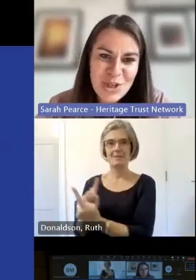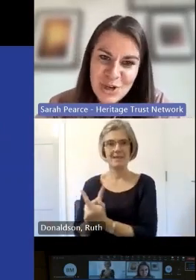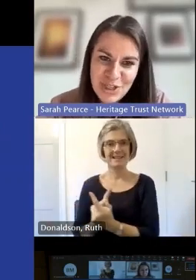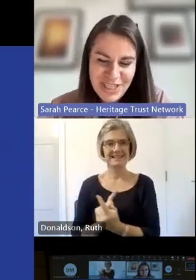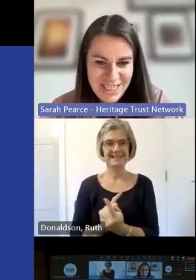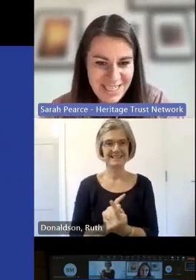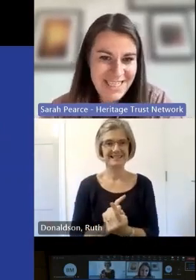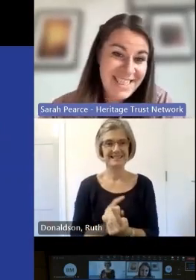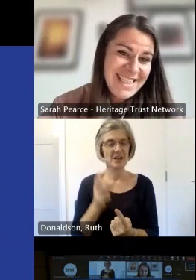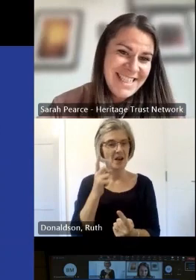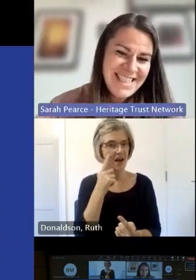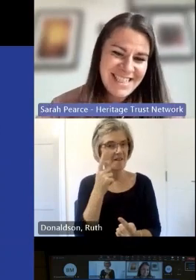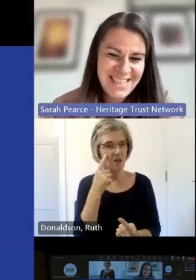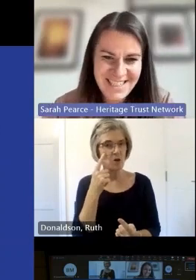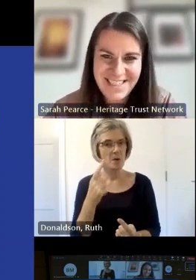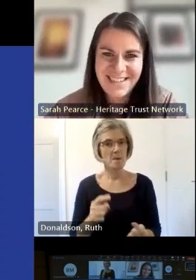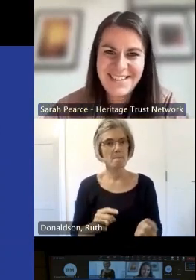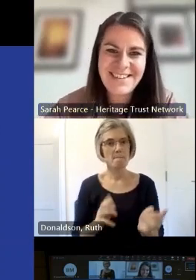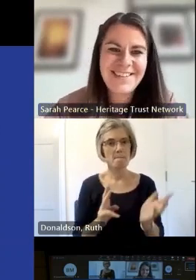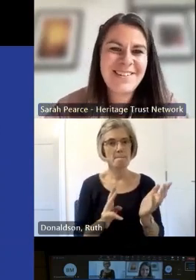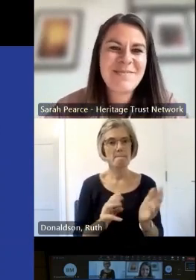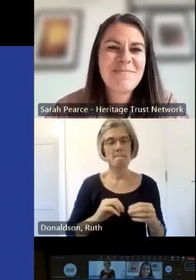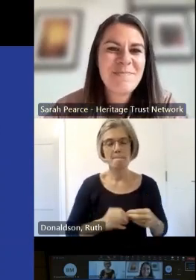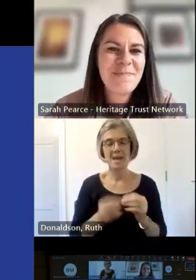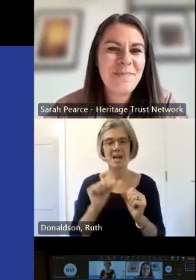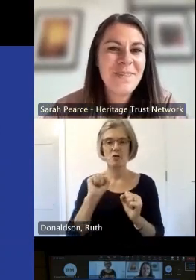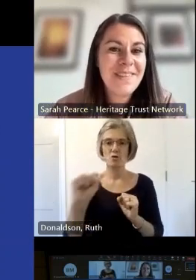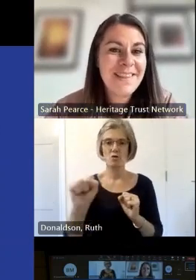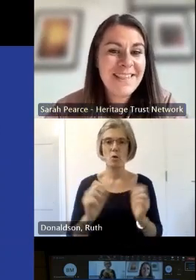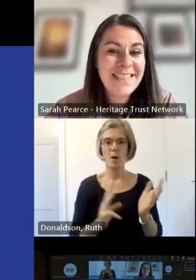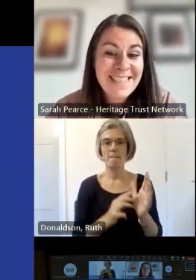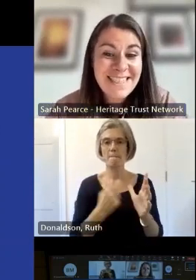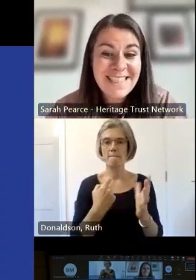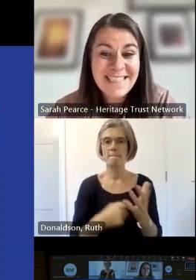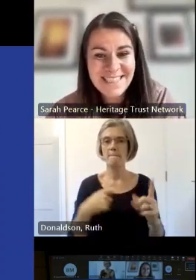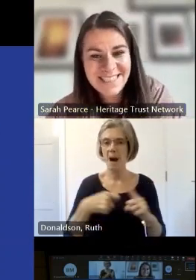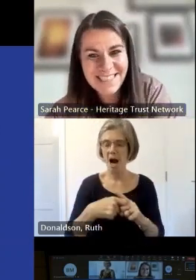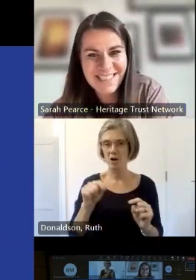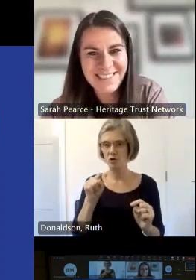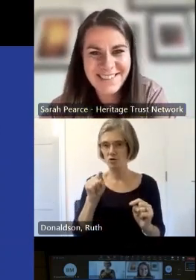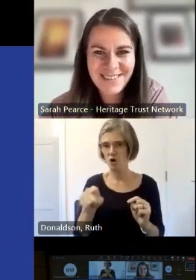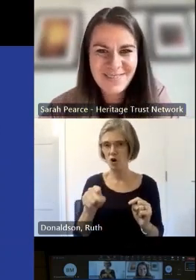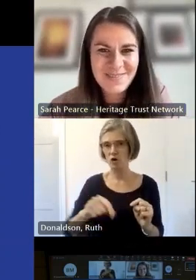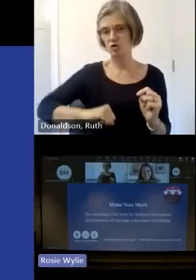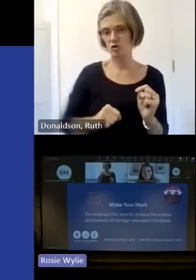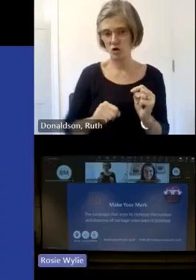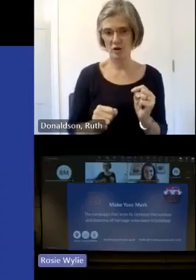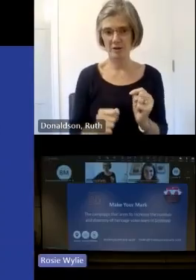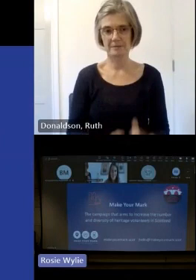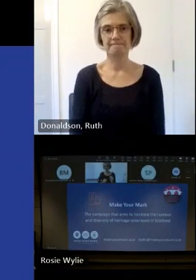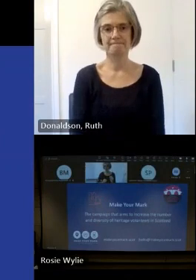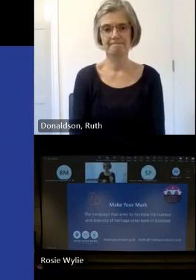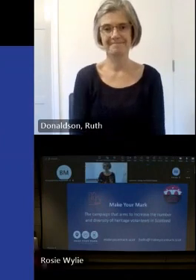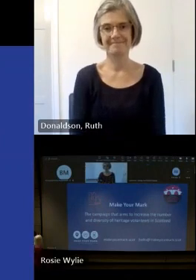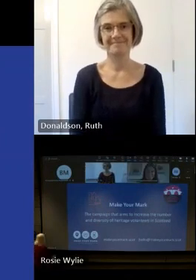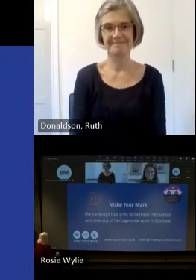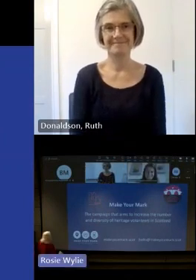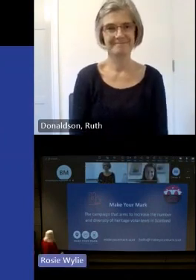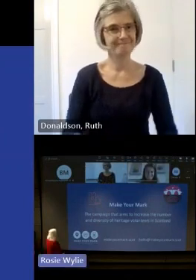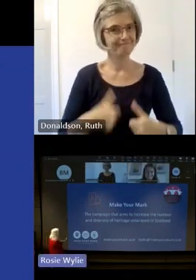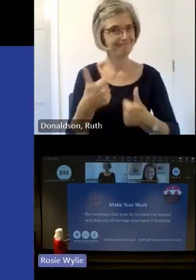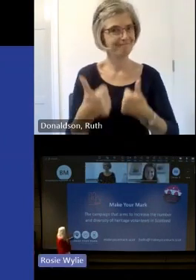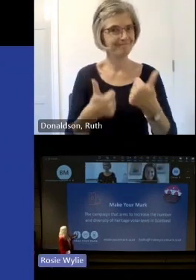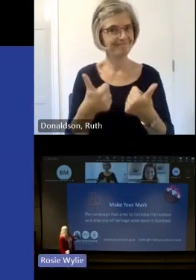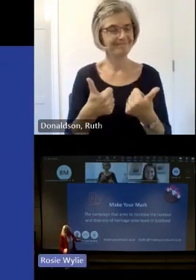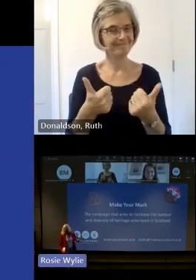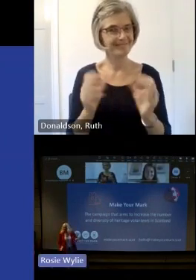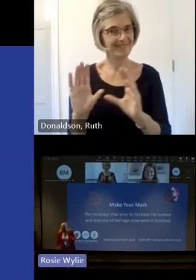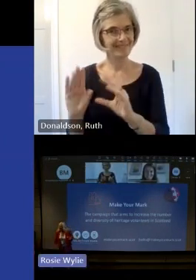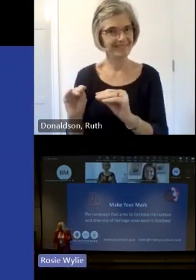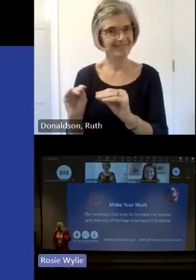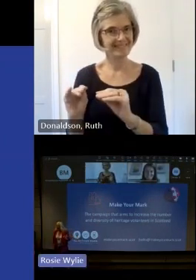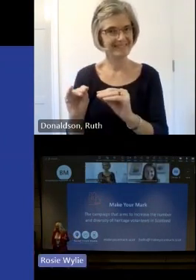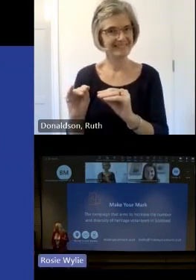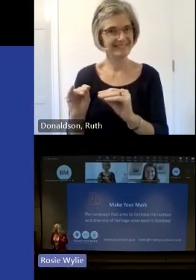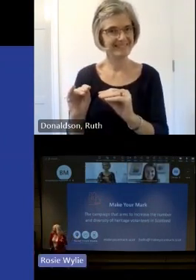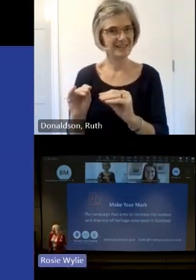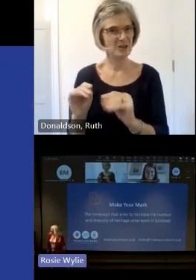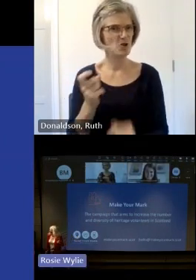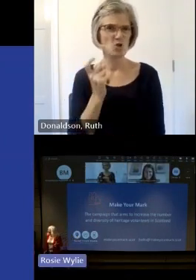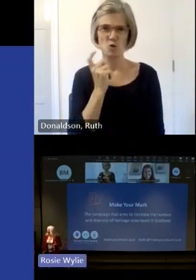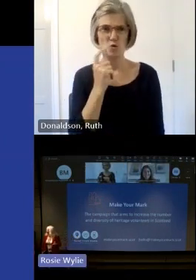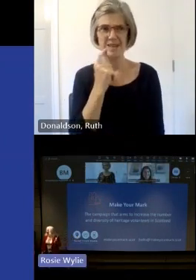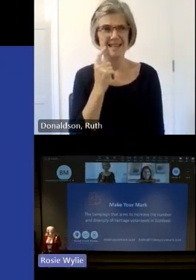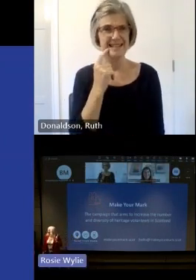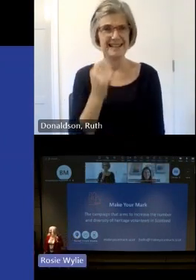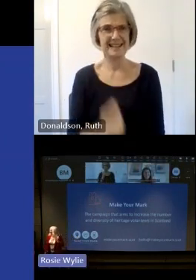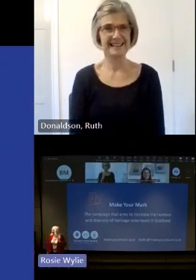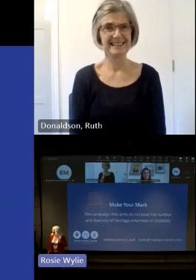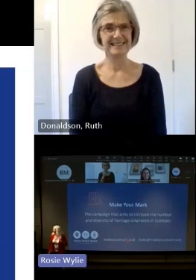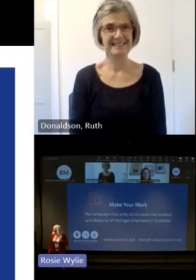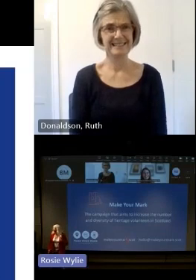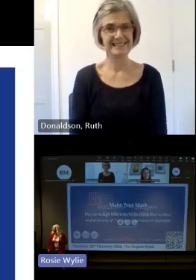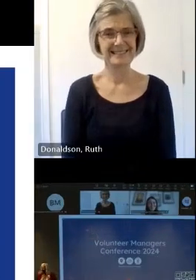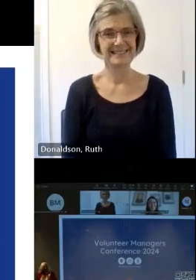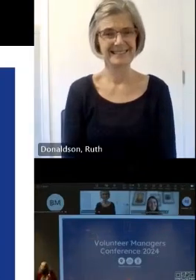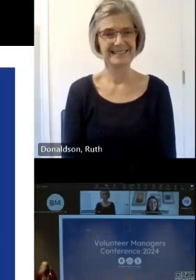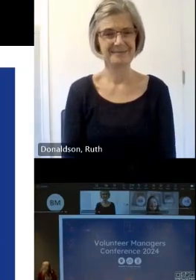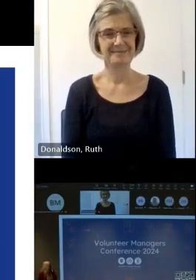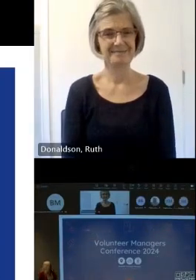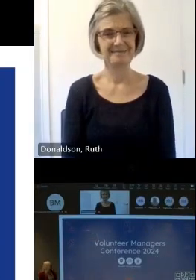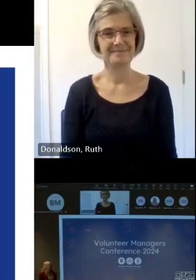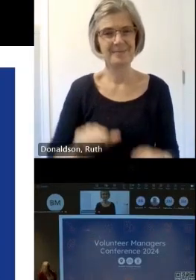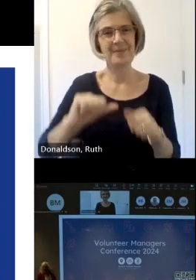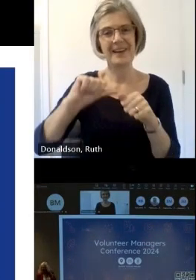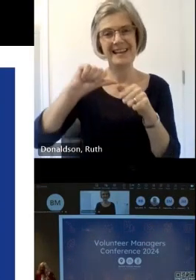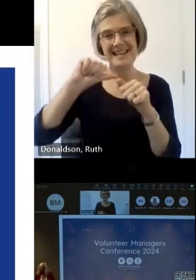Scott well done this this too easy how are you going to get one then Rosie next we have Rosie